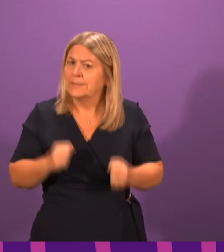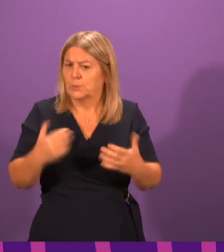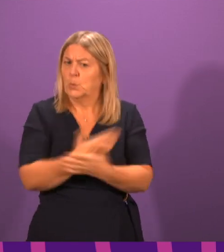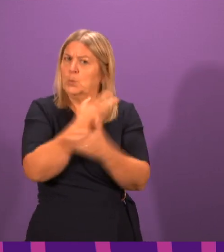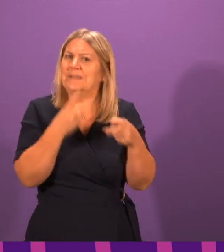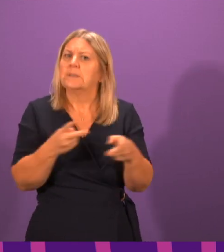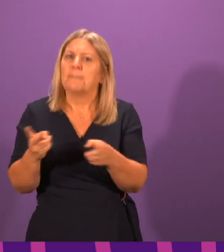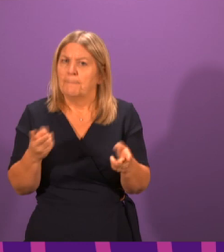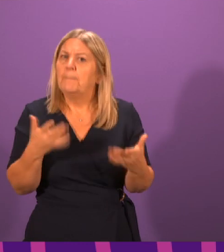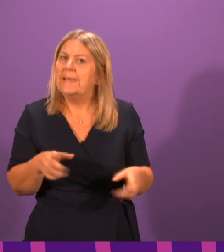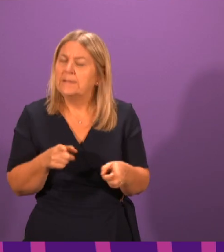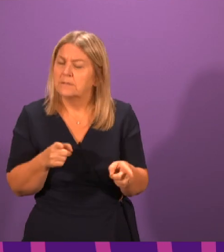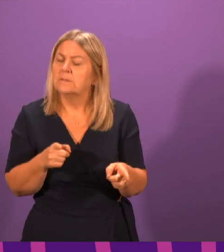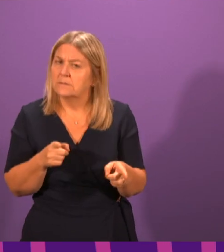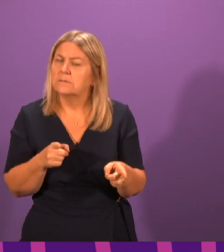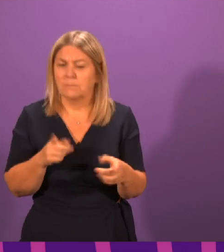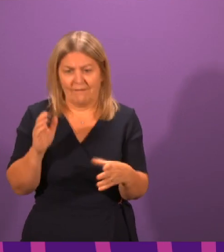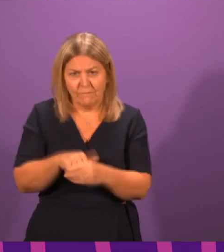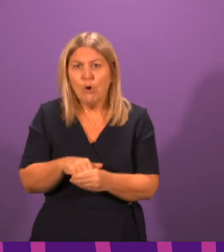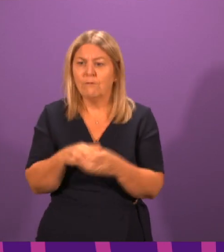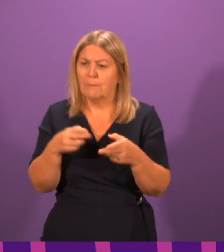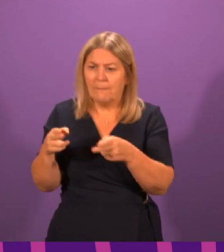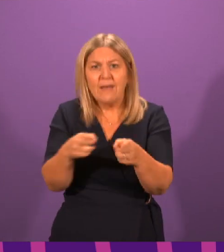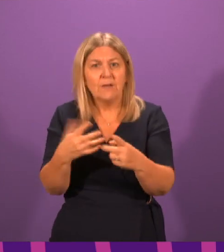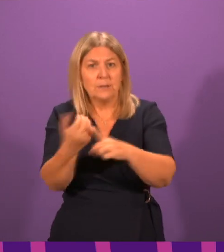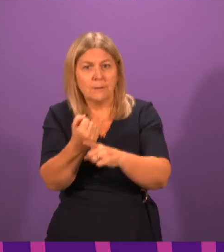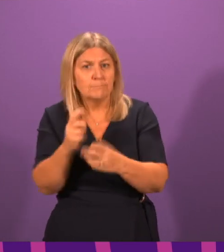be involved in the pathfinder project and its evaluation, which will include consideration of